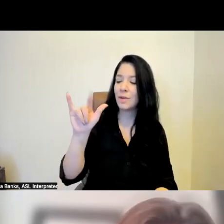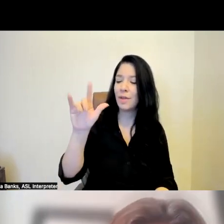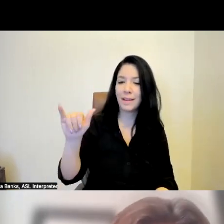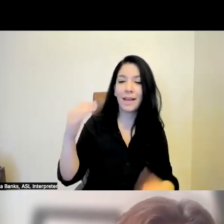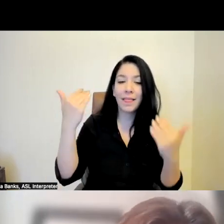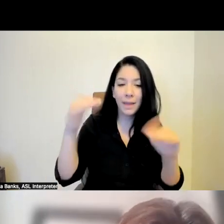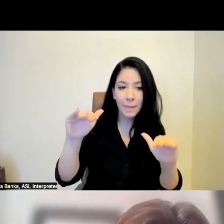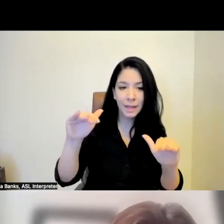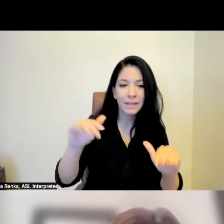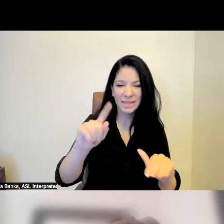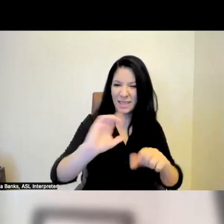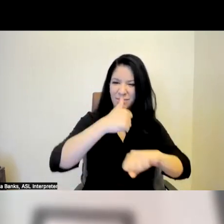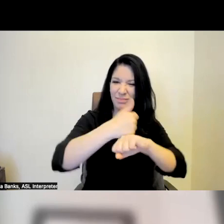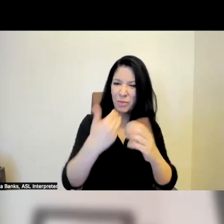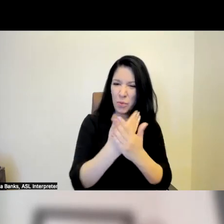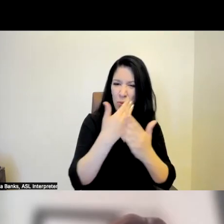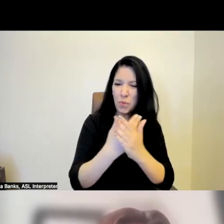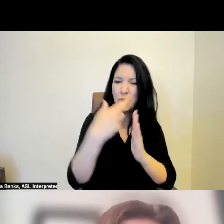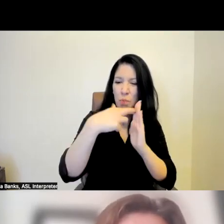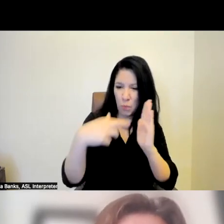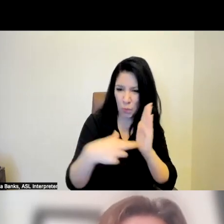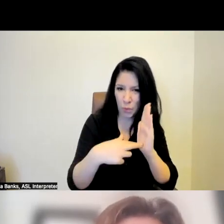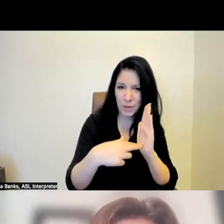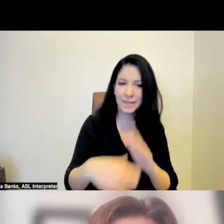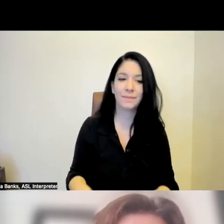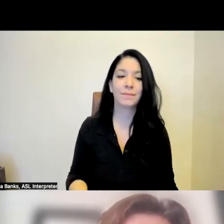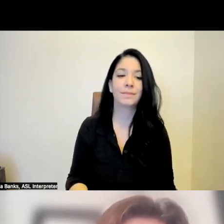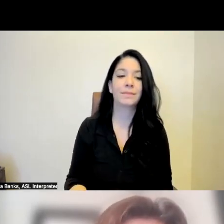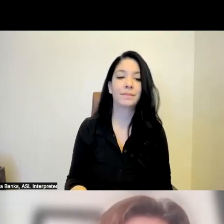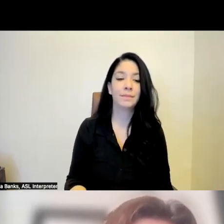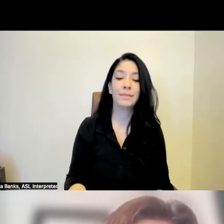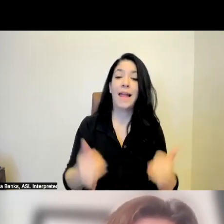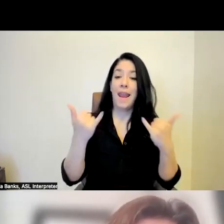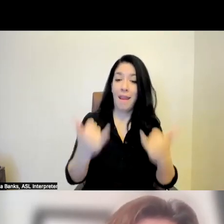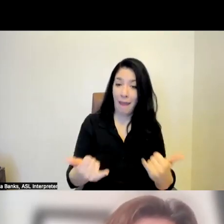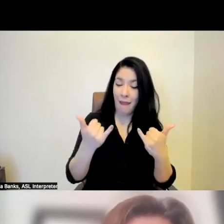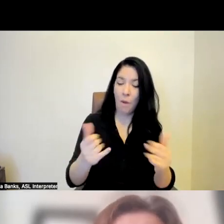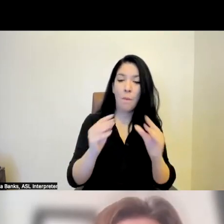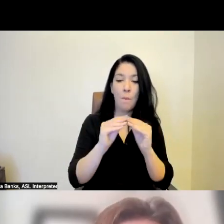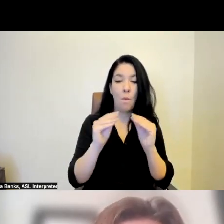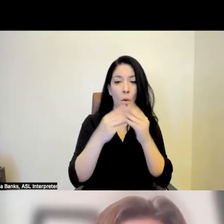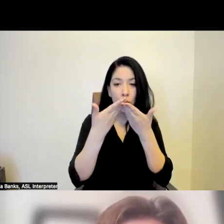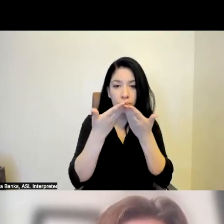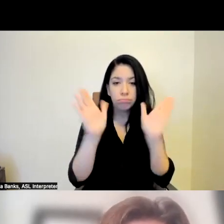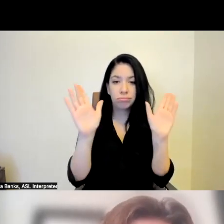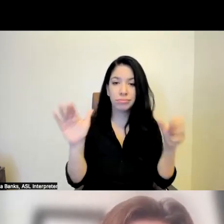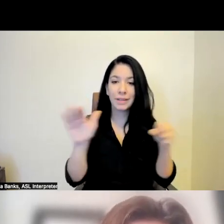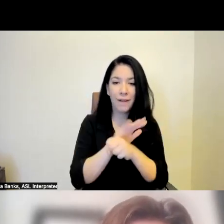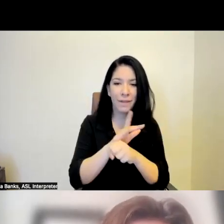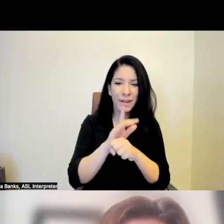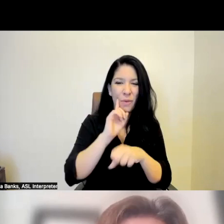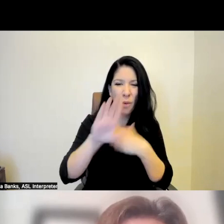new rules of construction that allowed there to be much broader coverage of disability than what we